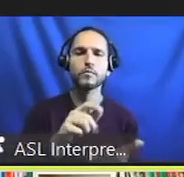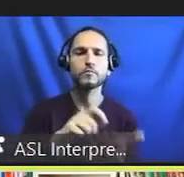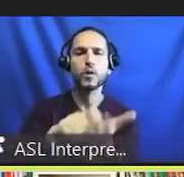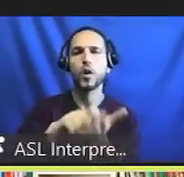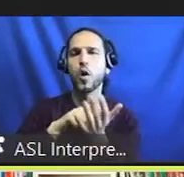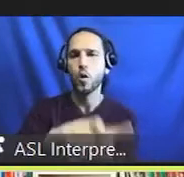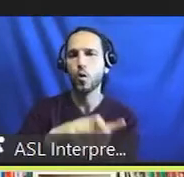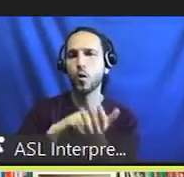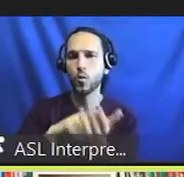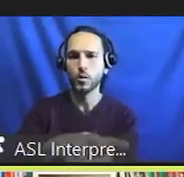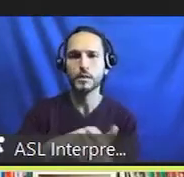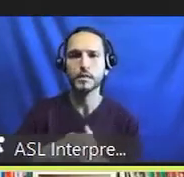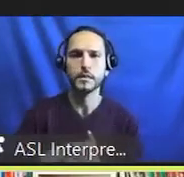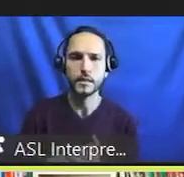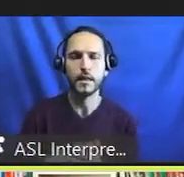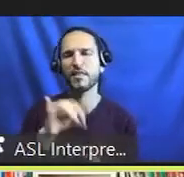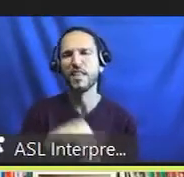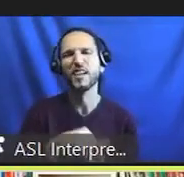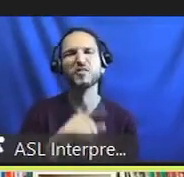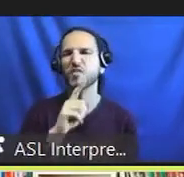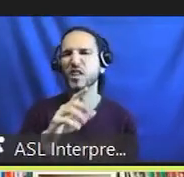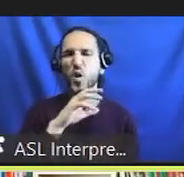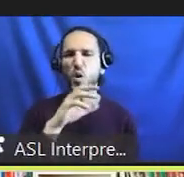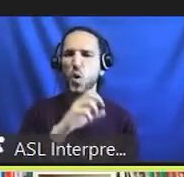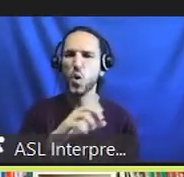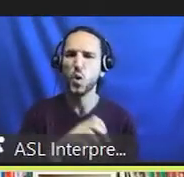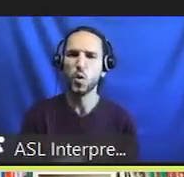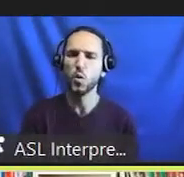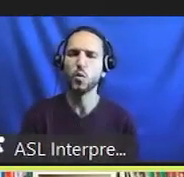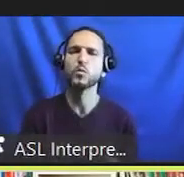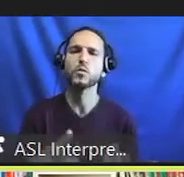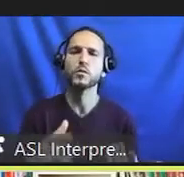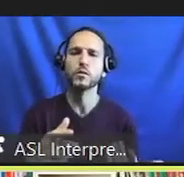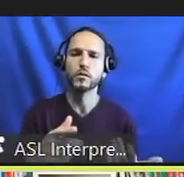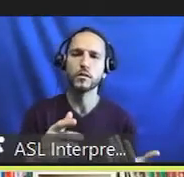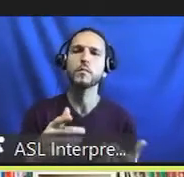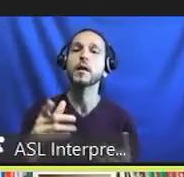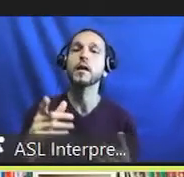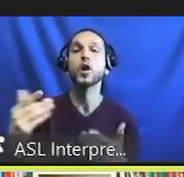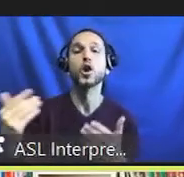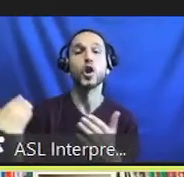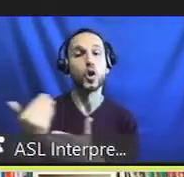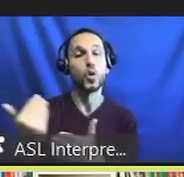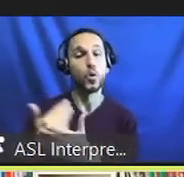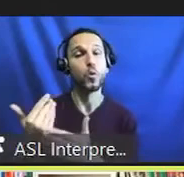So that's really quite outdated. Several, though, are mainstream, very popular,